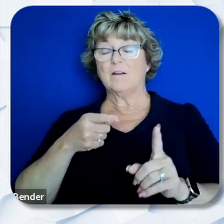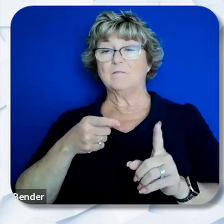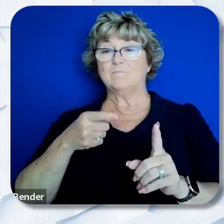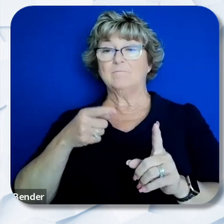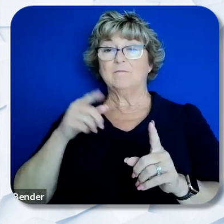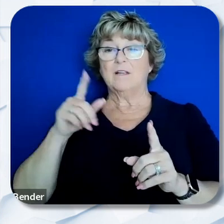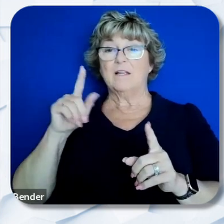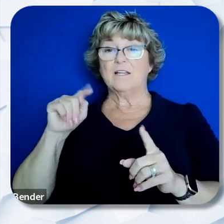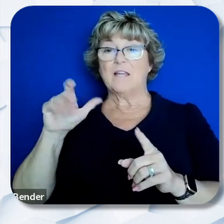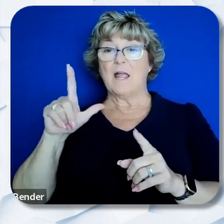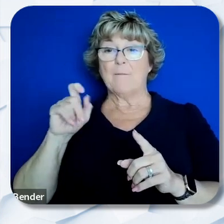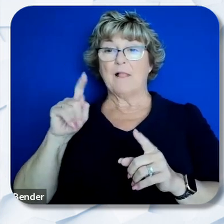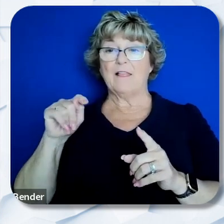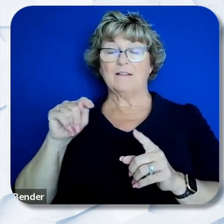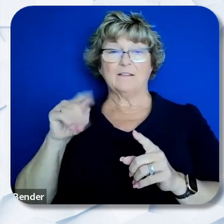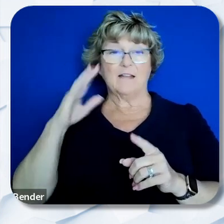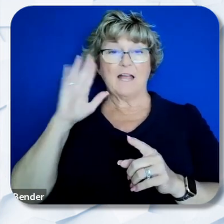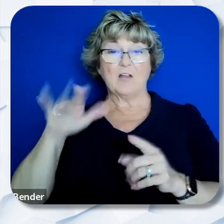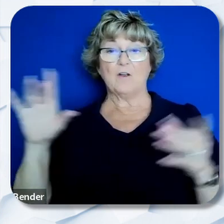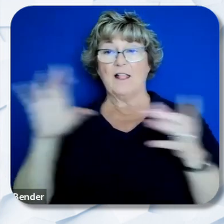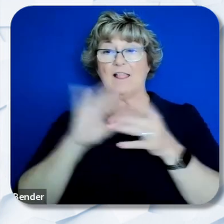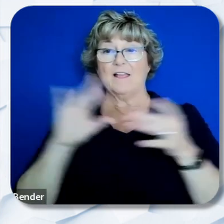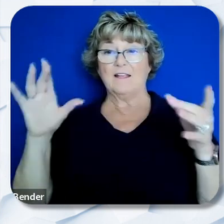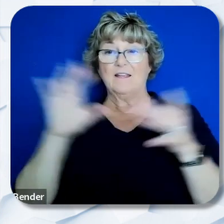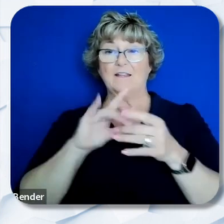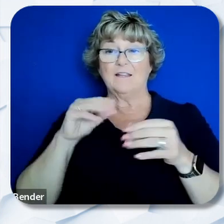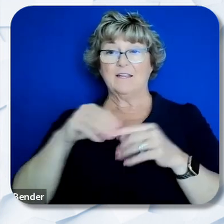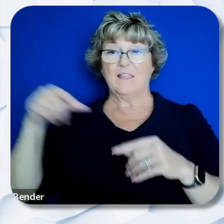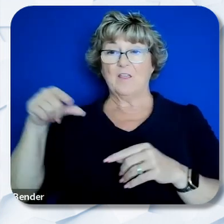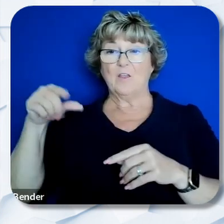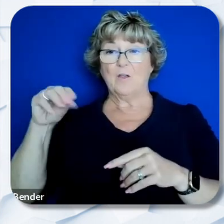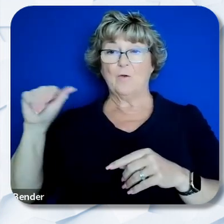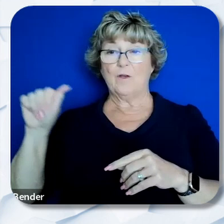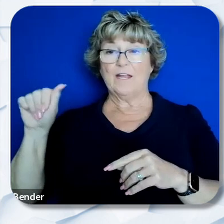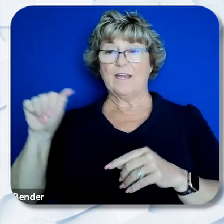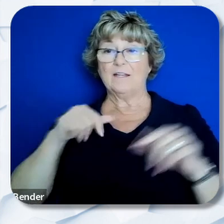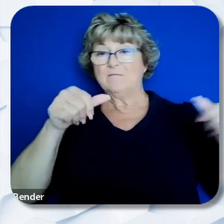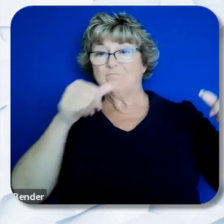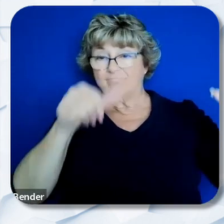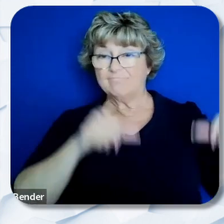you that's linked here, and I know it's been linked a few times in the Q & A. And so resources